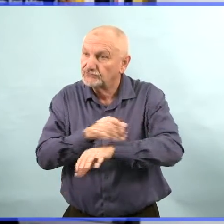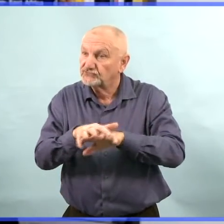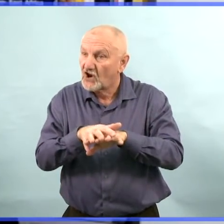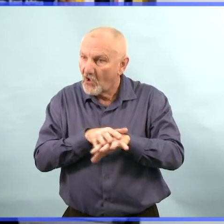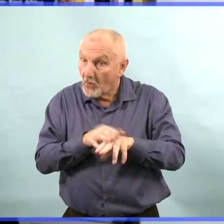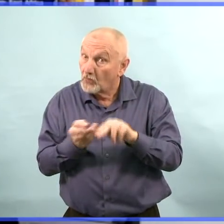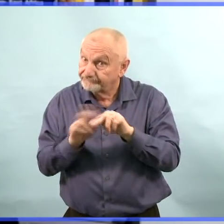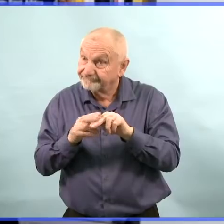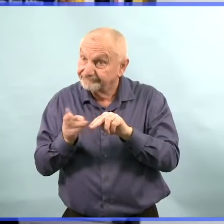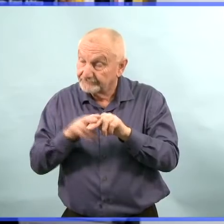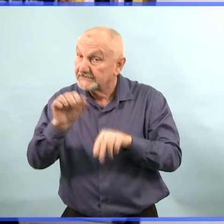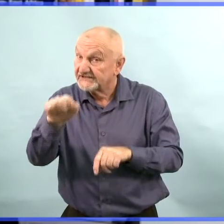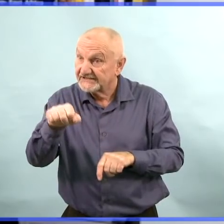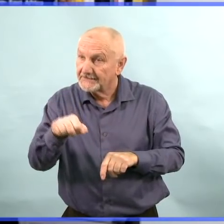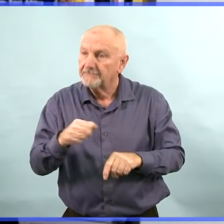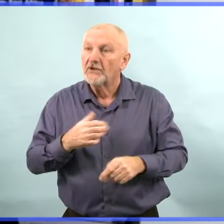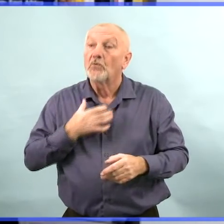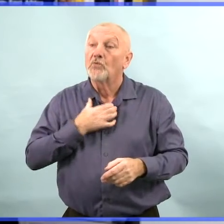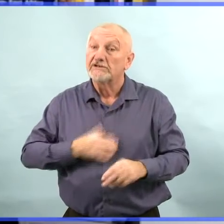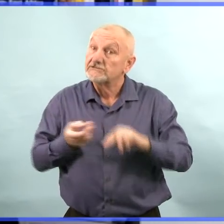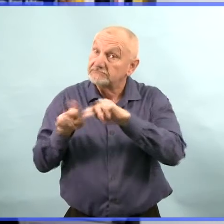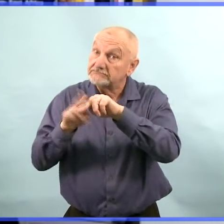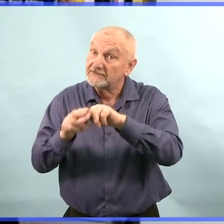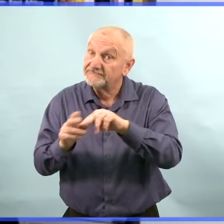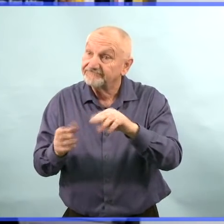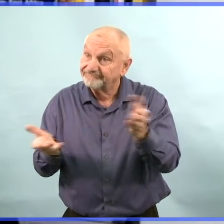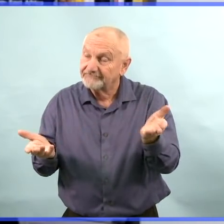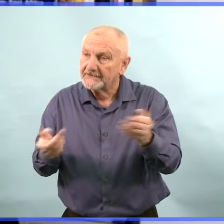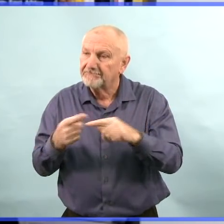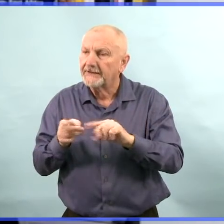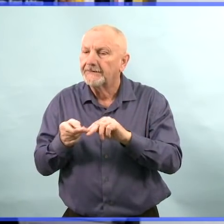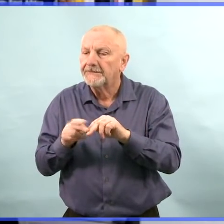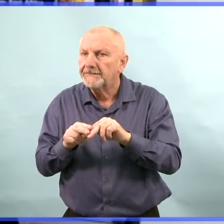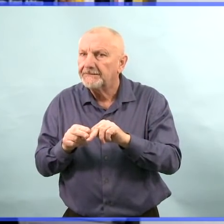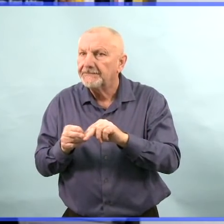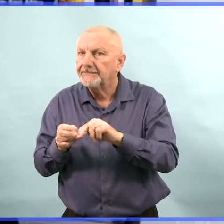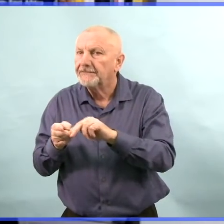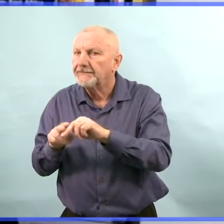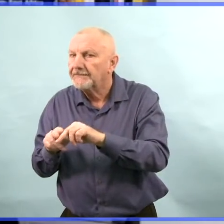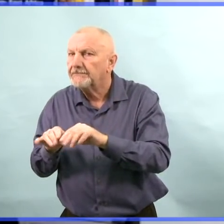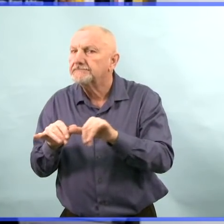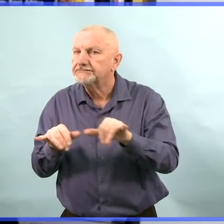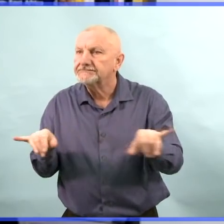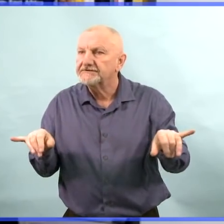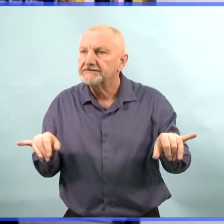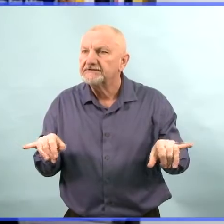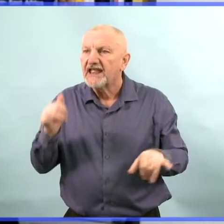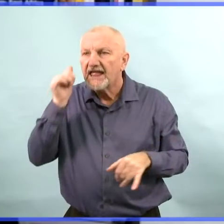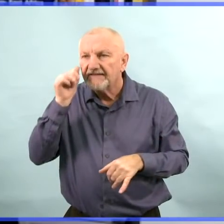as fast as we would like but they are still going up so every day there are still people in those